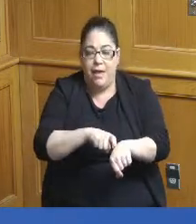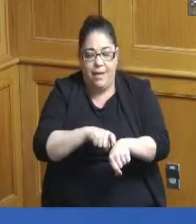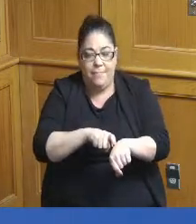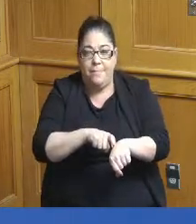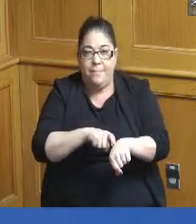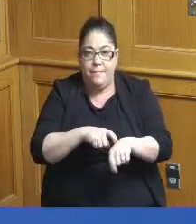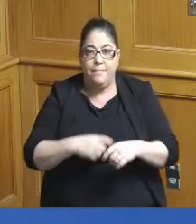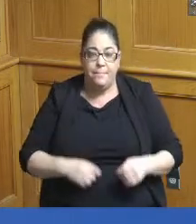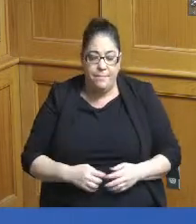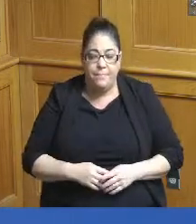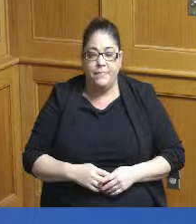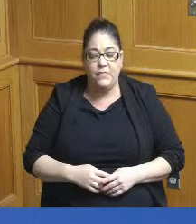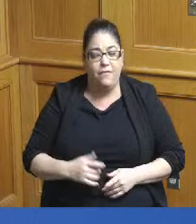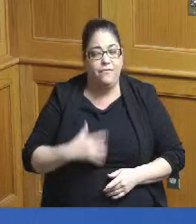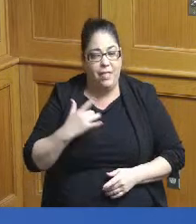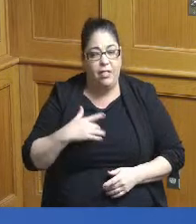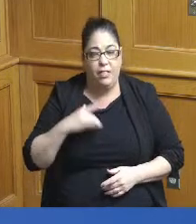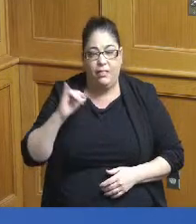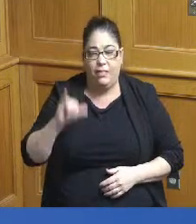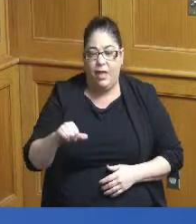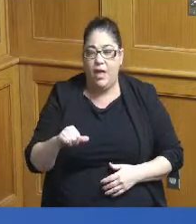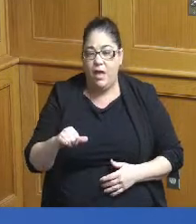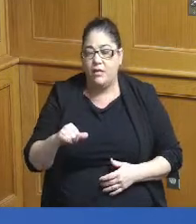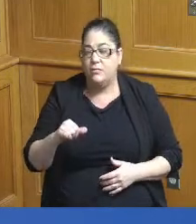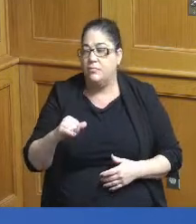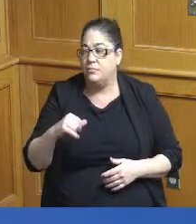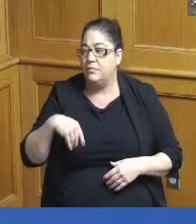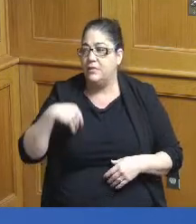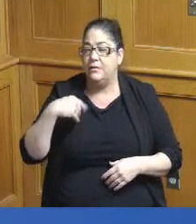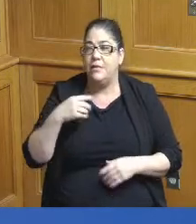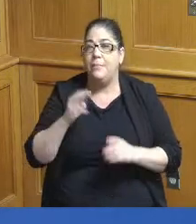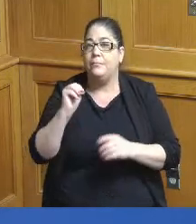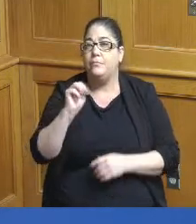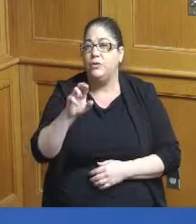one it might make sense given the presentation from Mr Liebert that we just take a step back